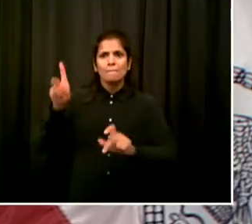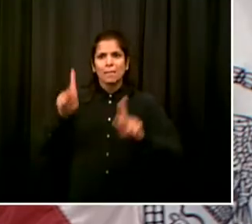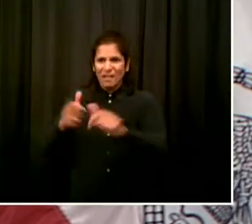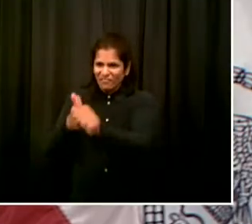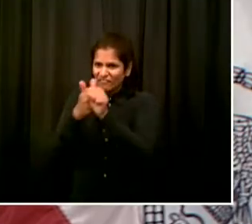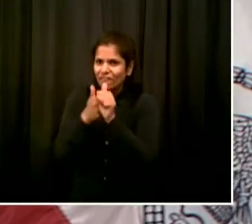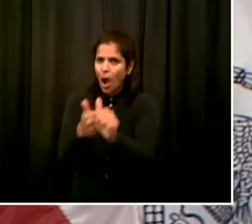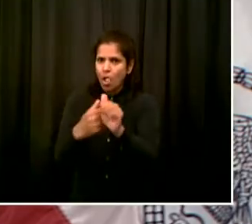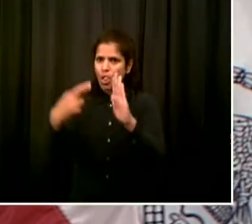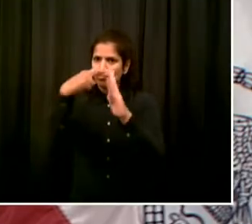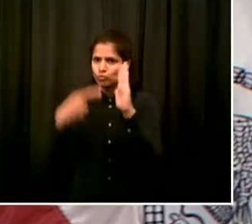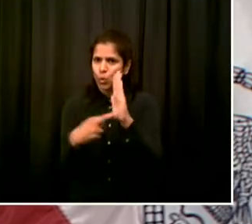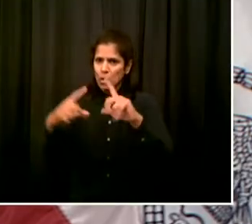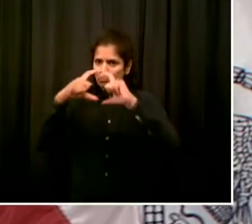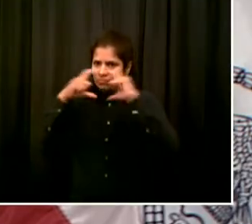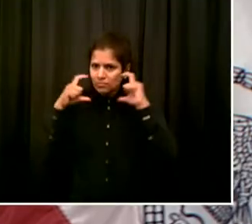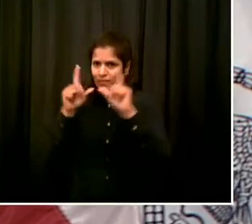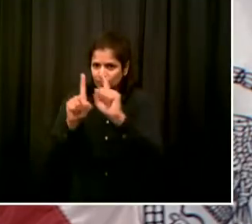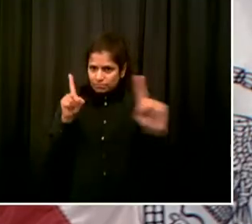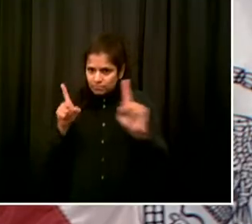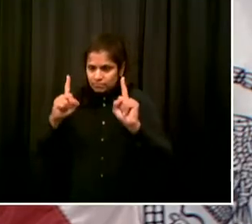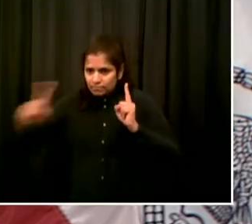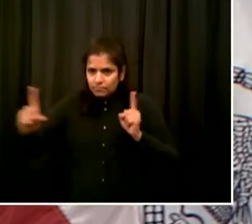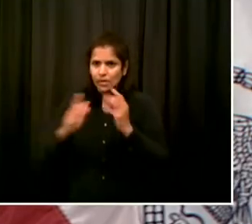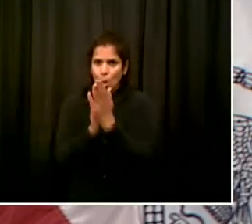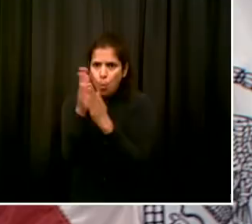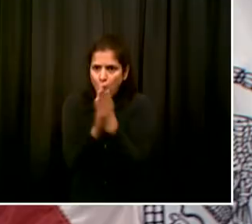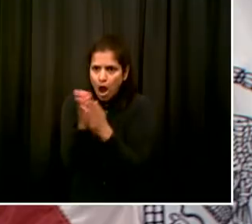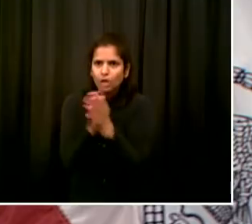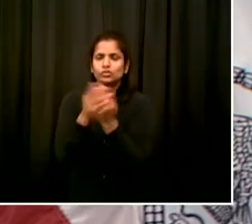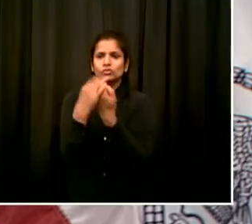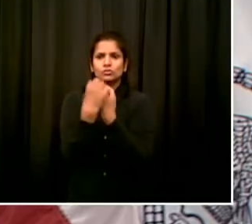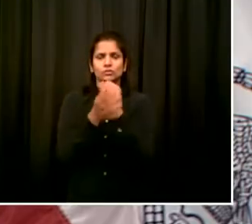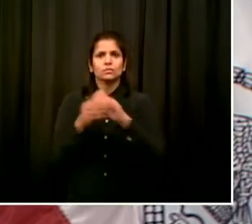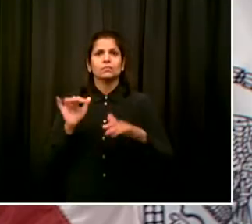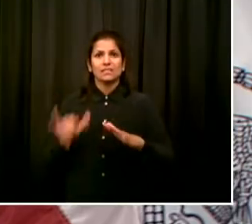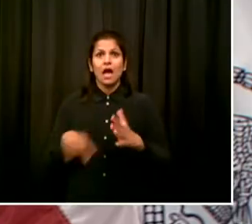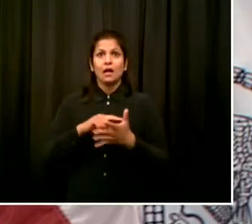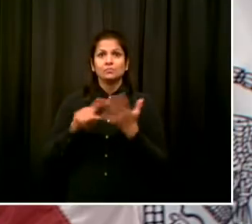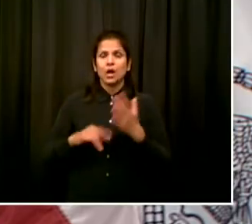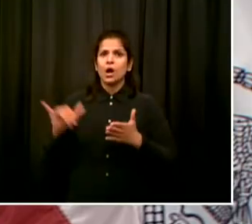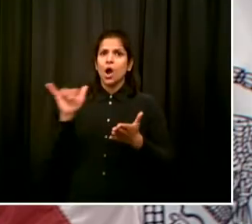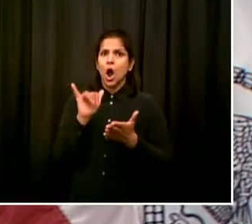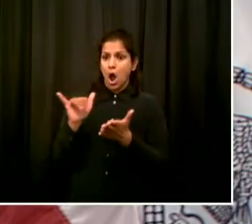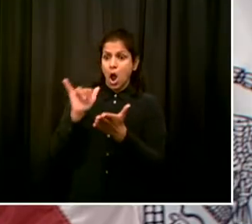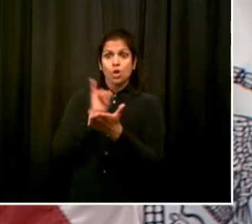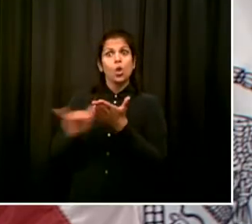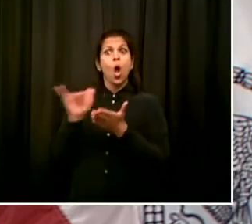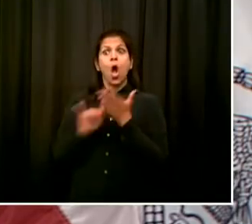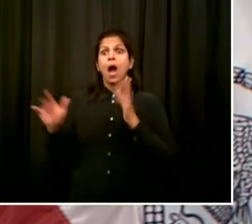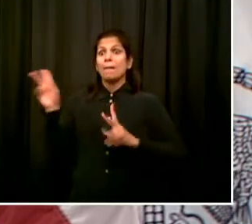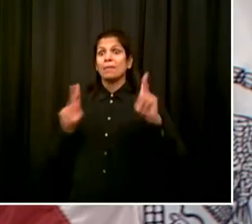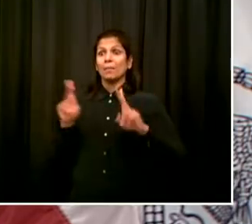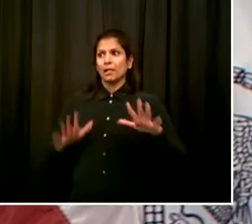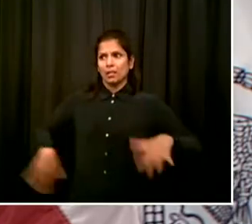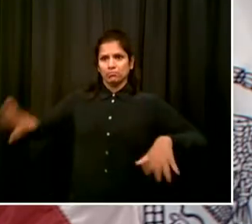E WDO NOT HAVE OUTDOOR GROUPINGS AND LET'S B CELARE, OVERWHELMINGLY, NEW YORK CITY